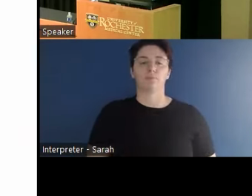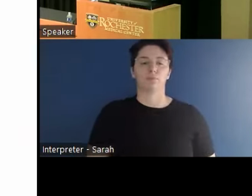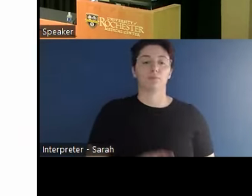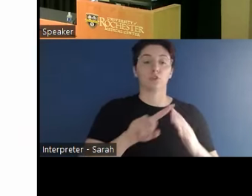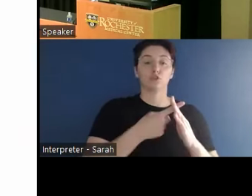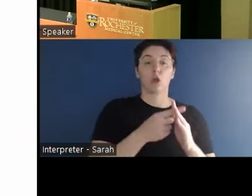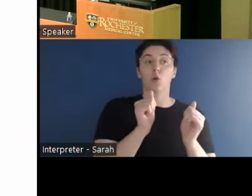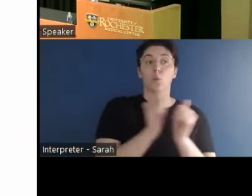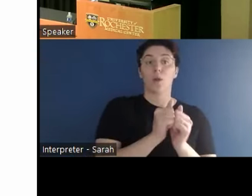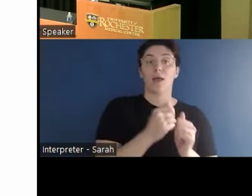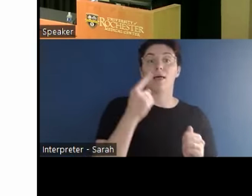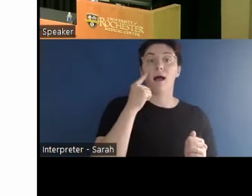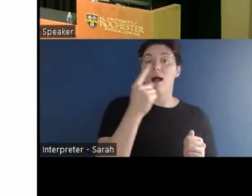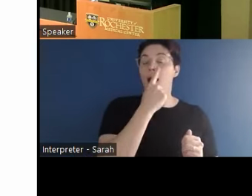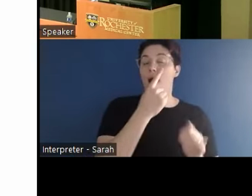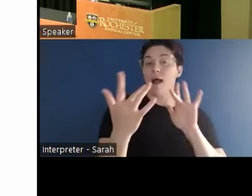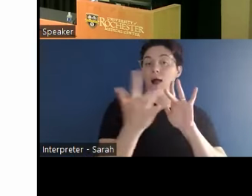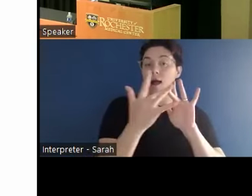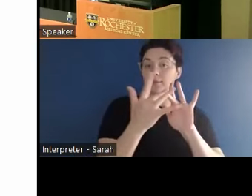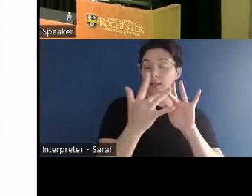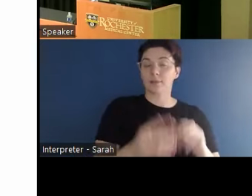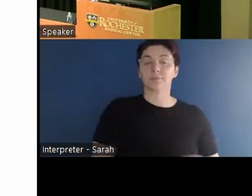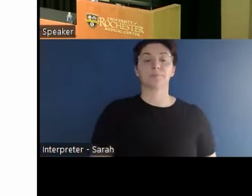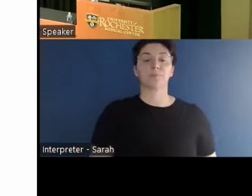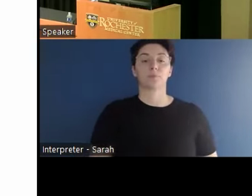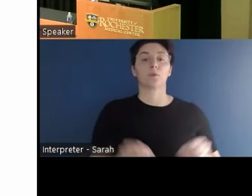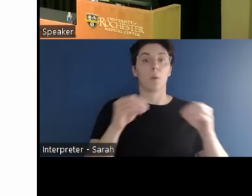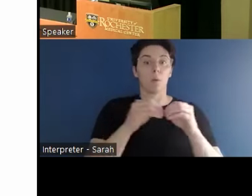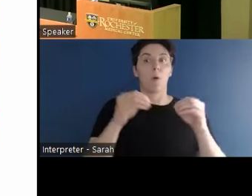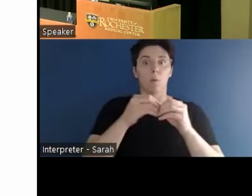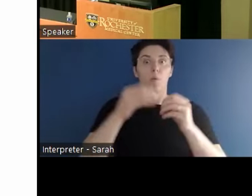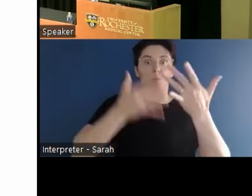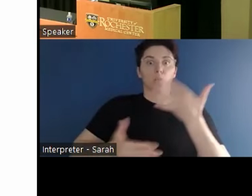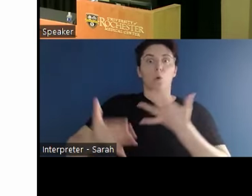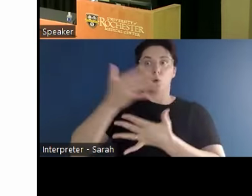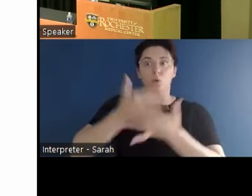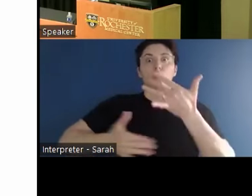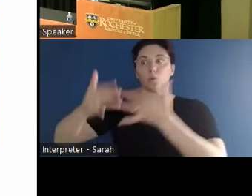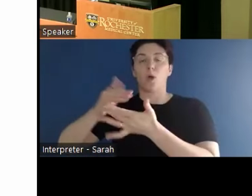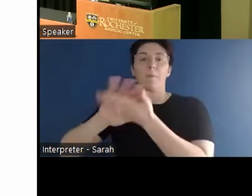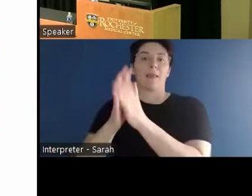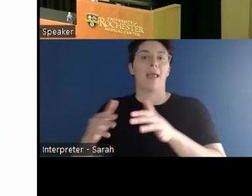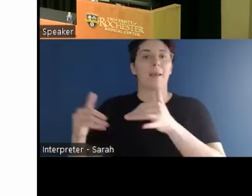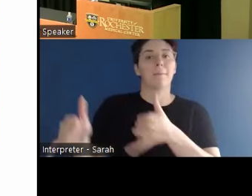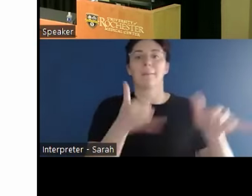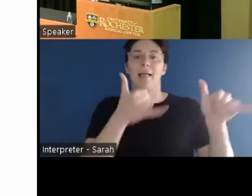contact and got more and more social until we had duck duck goose all around that person wearing the